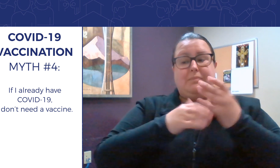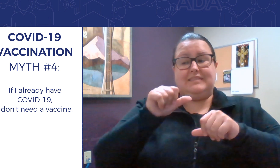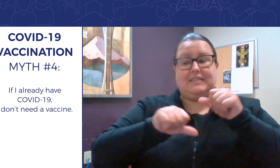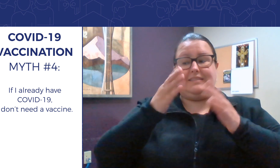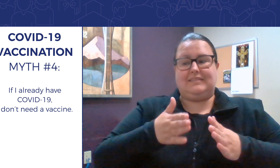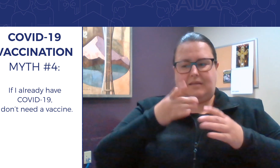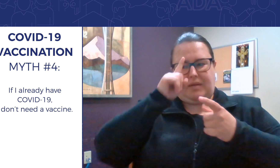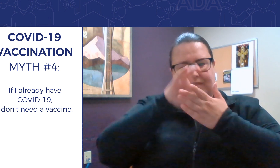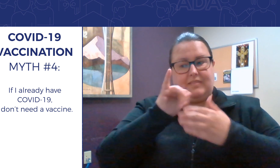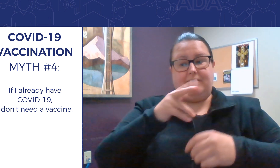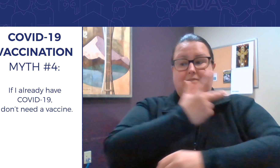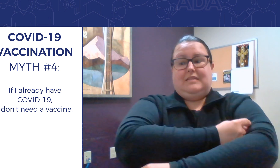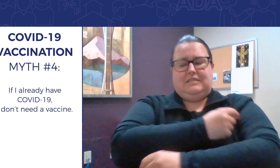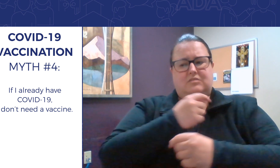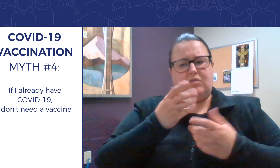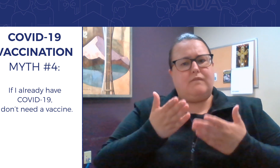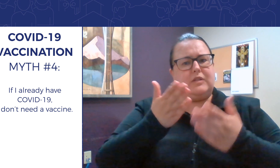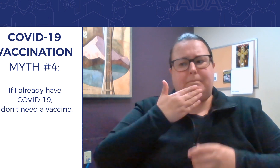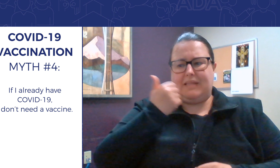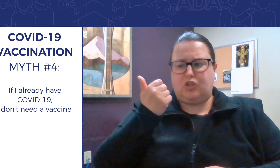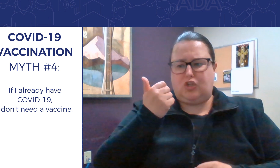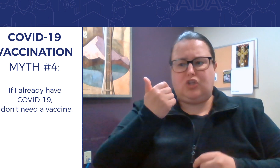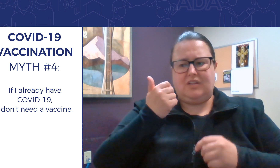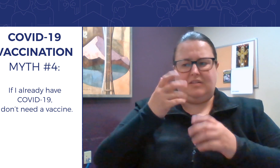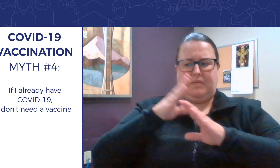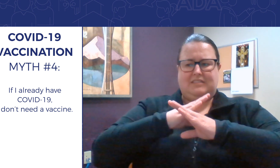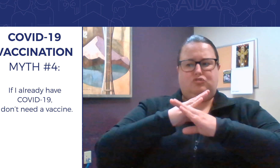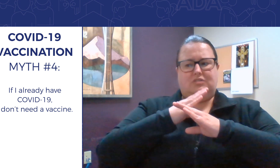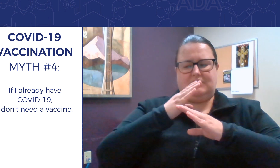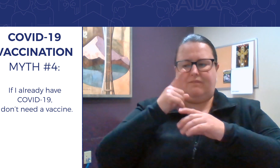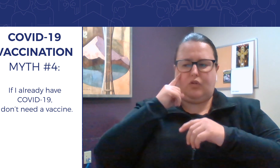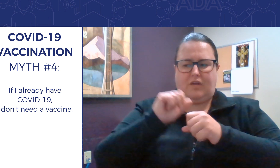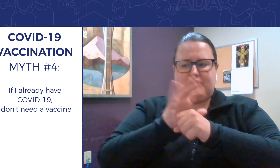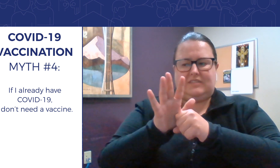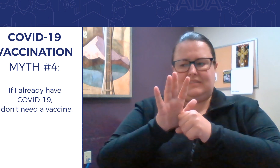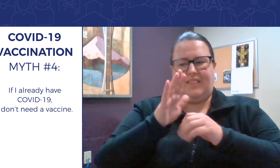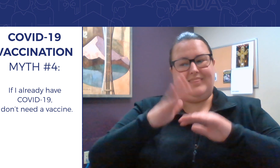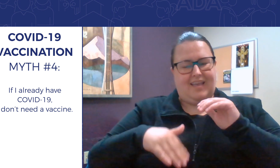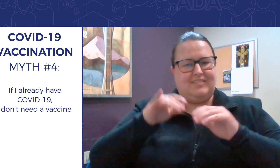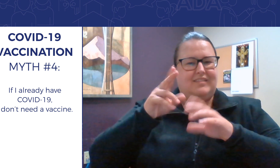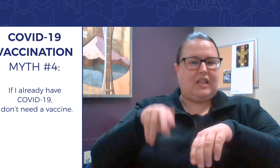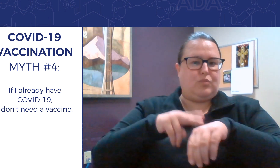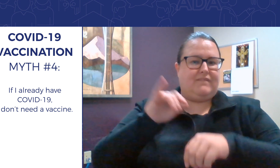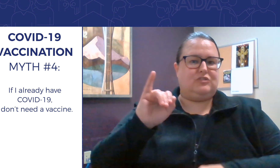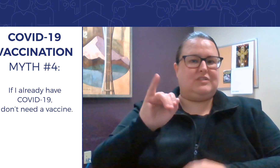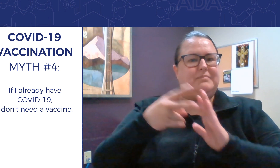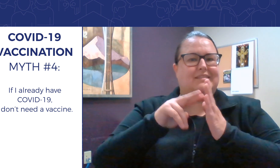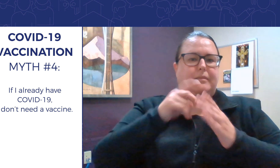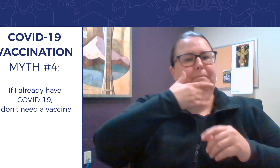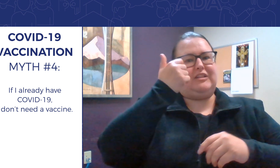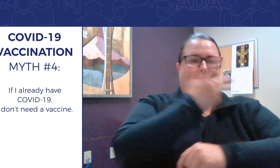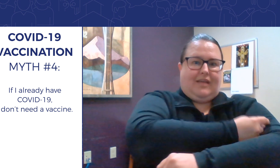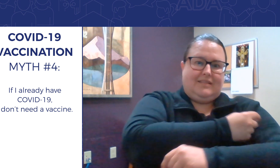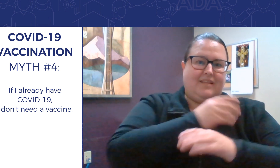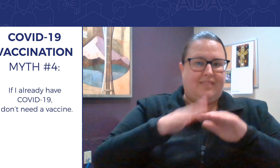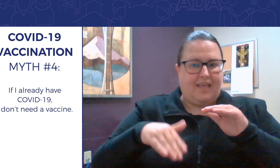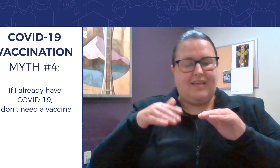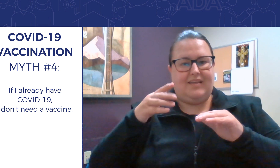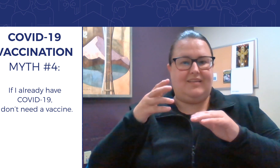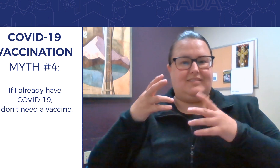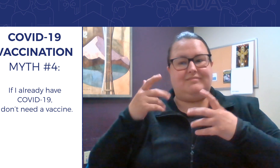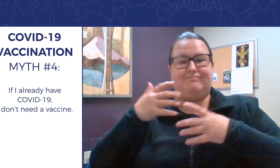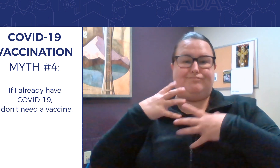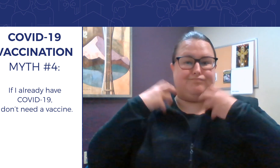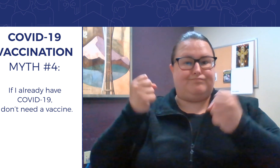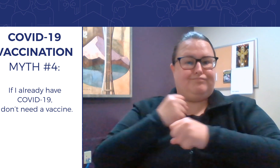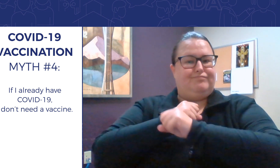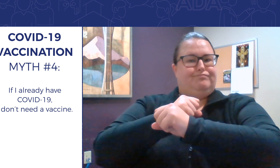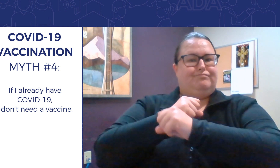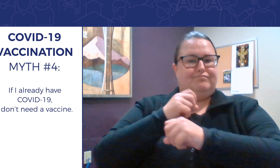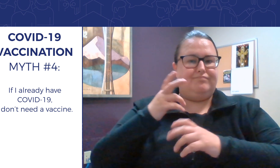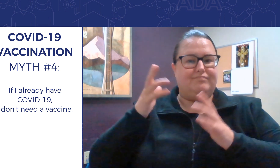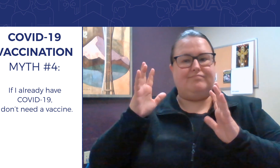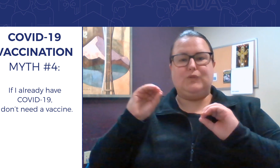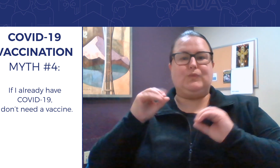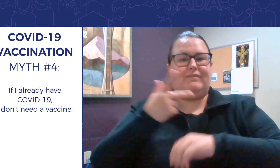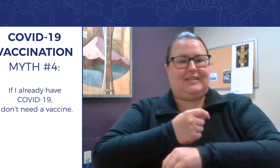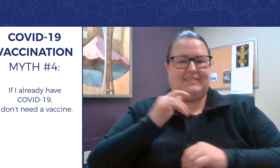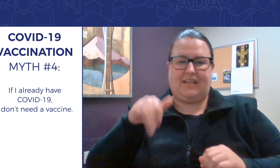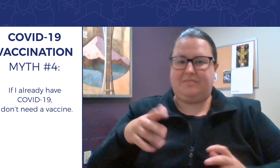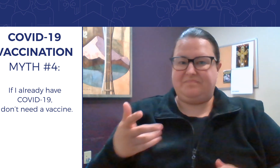Some scientists believe that the vaccine actually offers better protection, than the natural immunity from getting COVID.